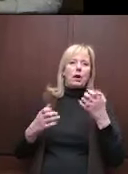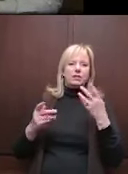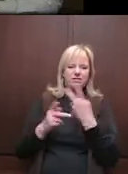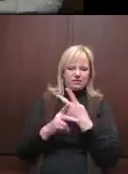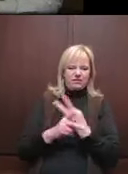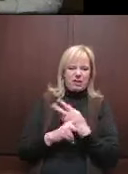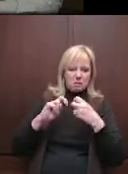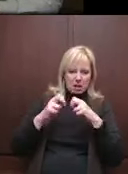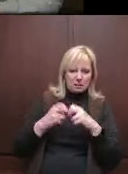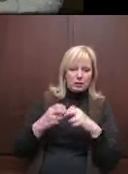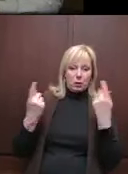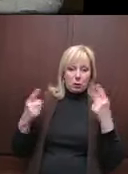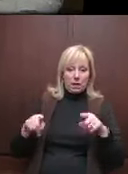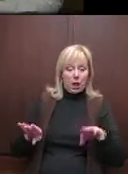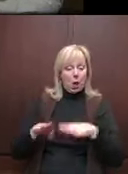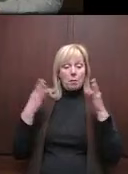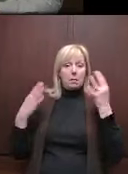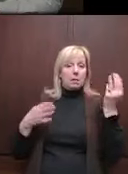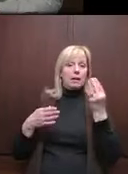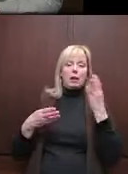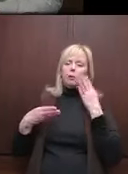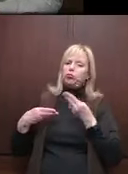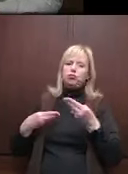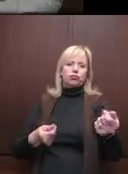So when we open up Monday, it's a smooth transition.